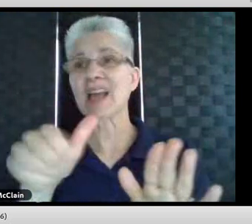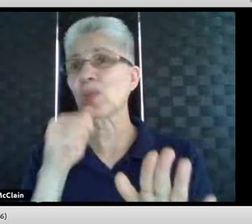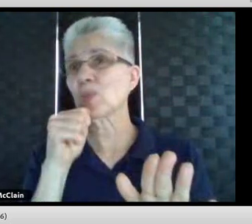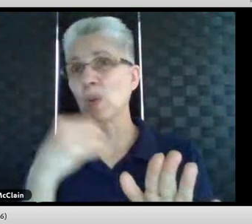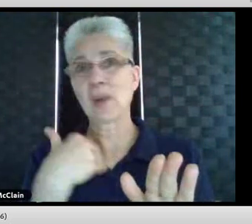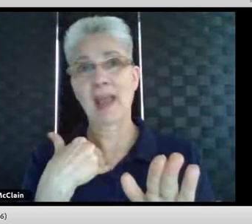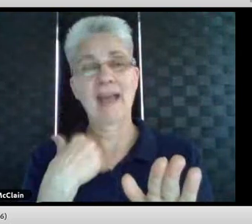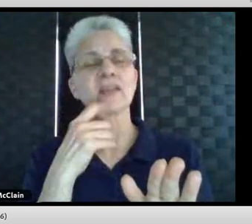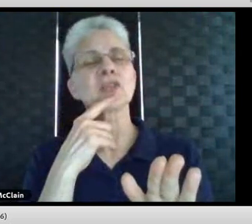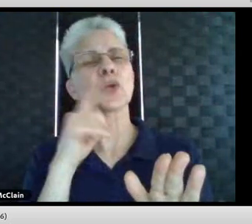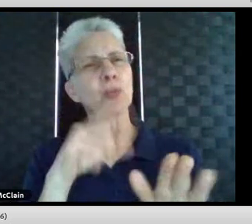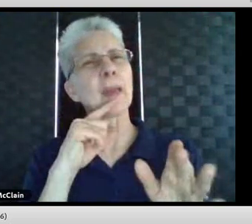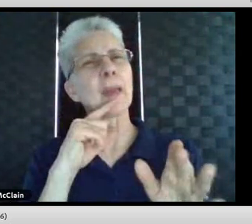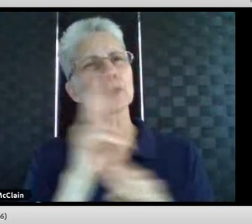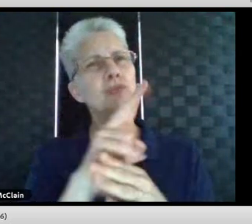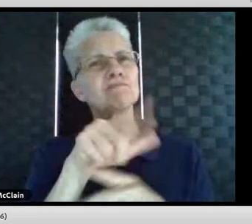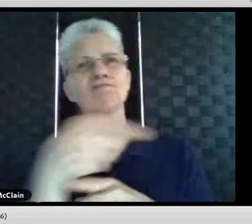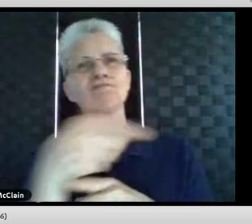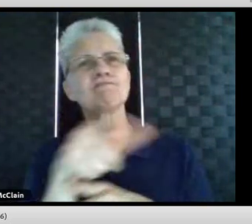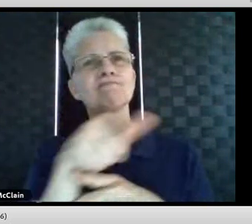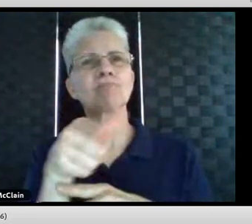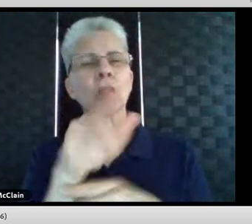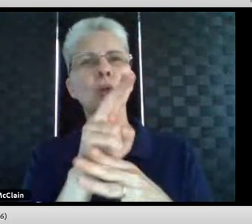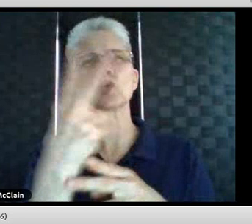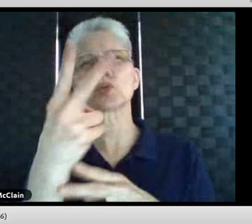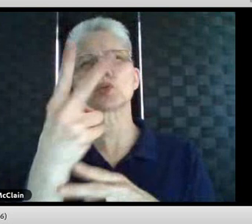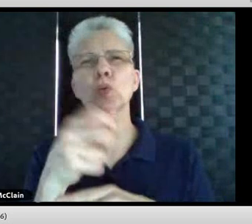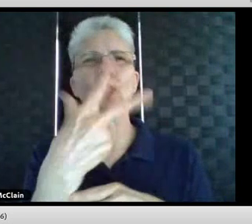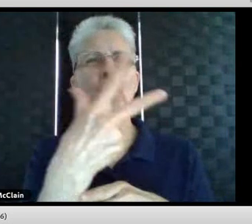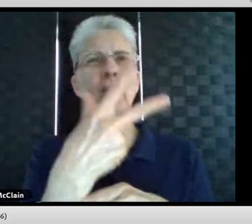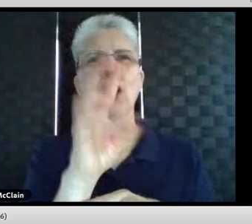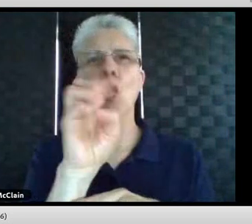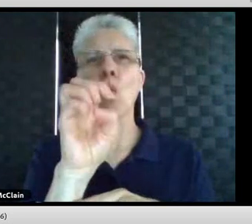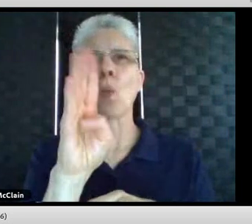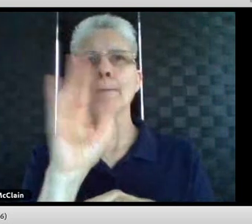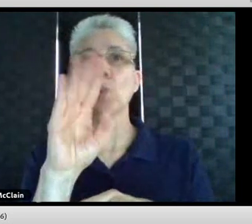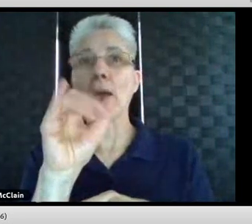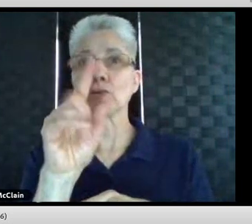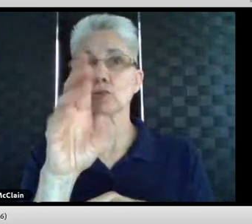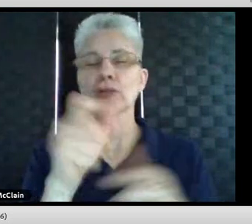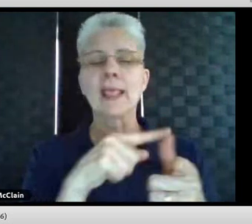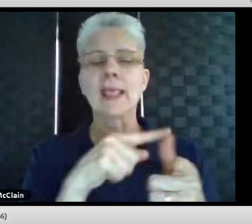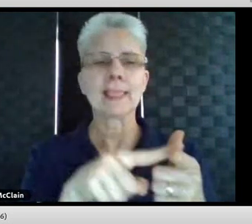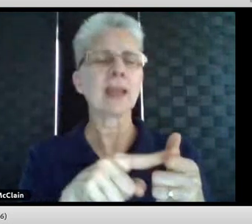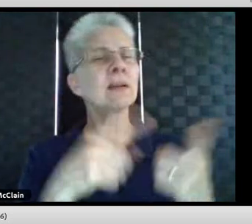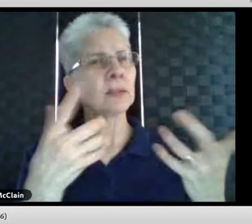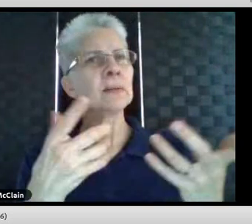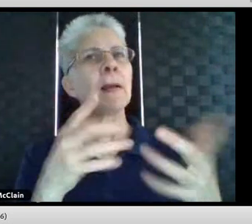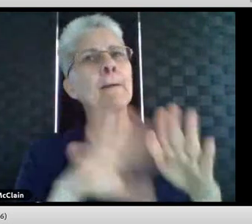So you need to be able to use at least two Web browsers, and then, you know, basic technologies